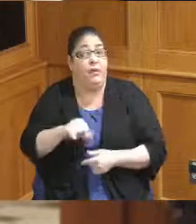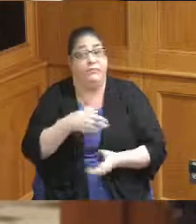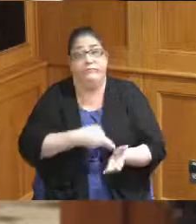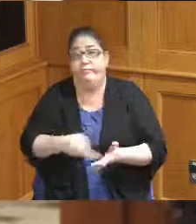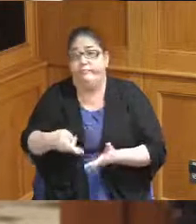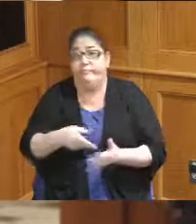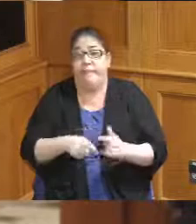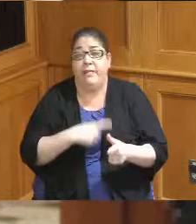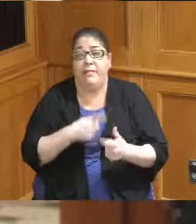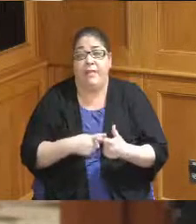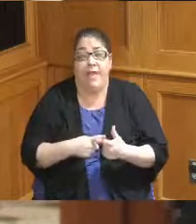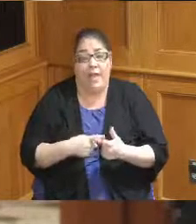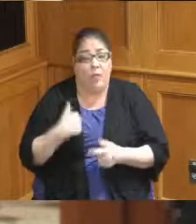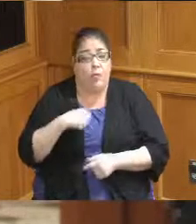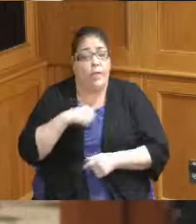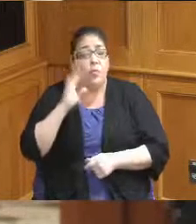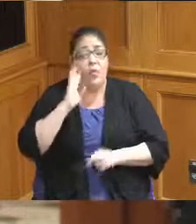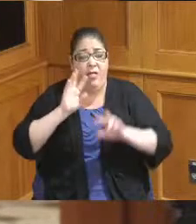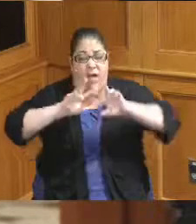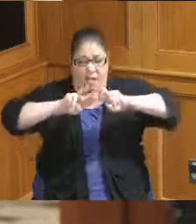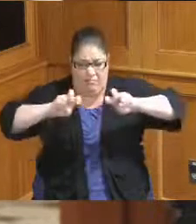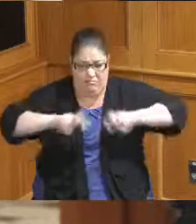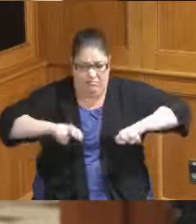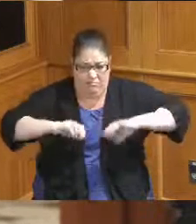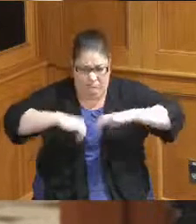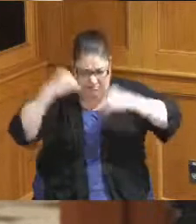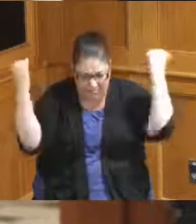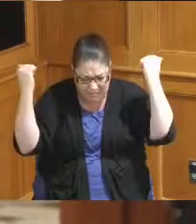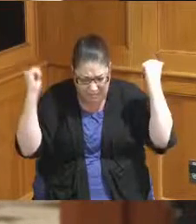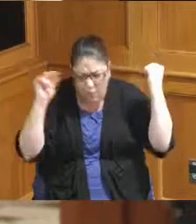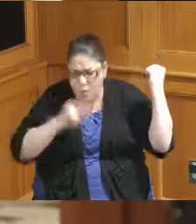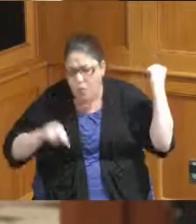assure you that we're going to look at and make sure that it it this this type of an incident